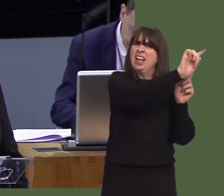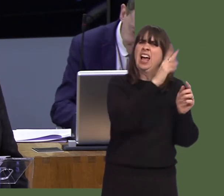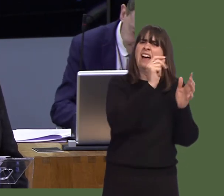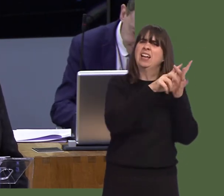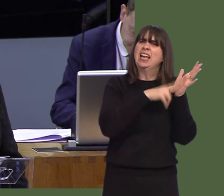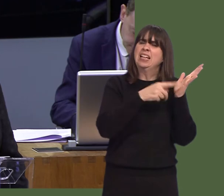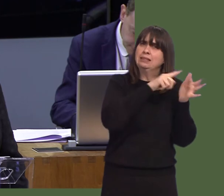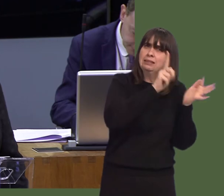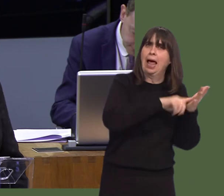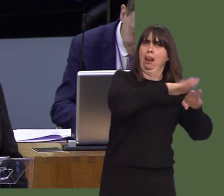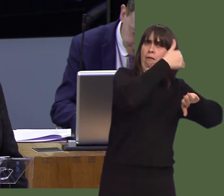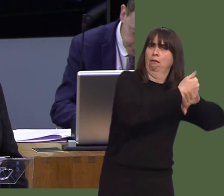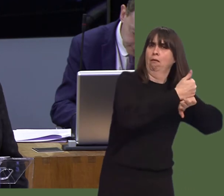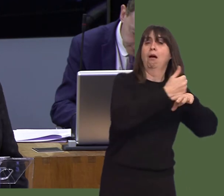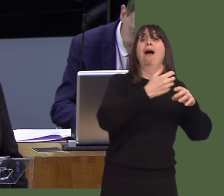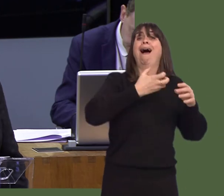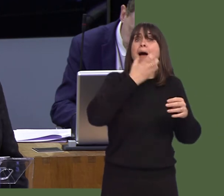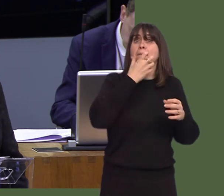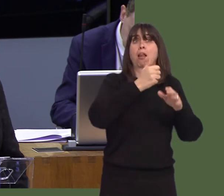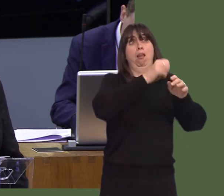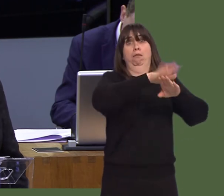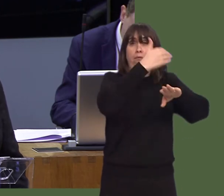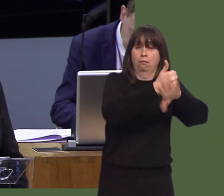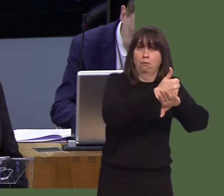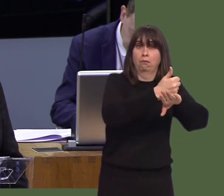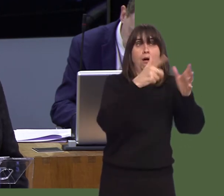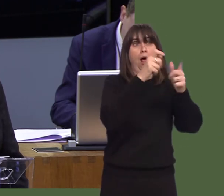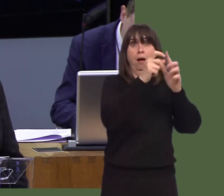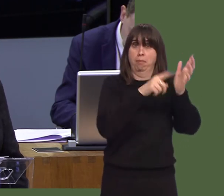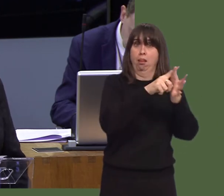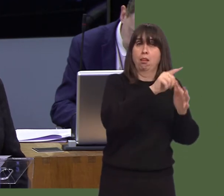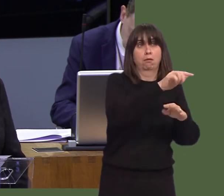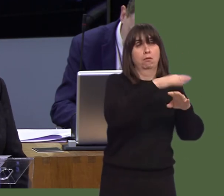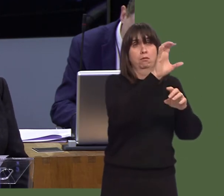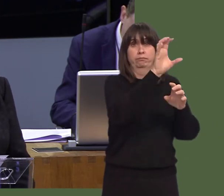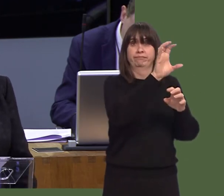career? First Minister, last week Hywel Dda came forward with a projected deficit at the end